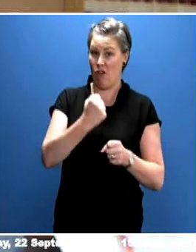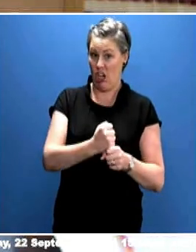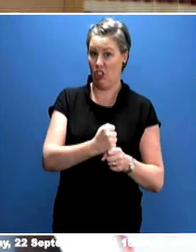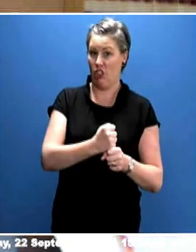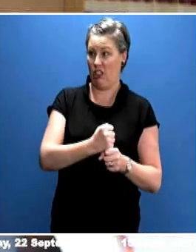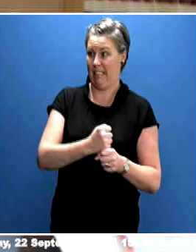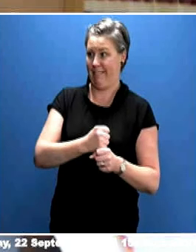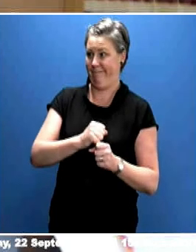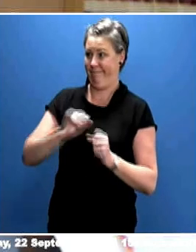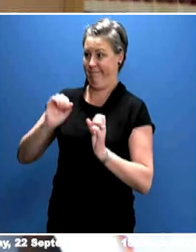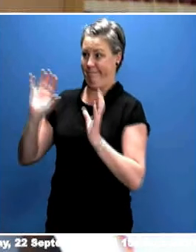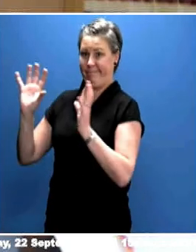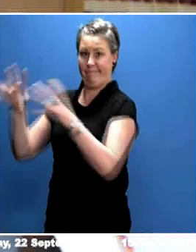That's an older history.